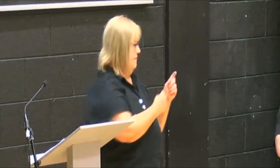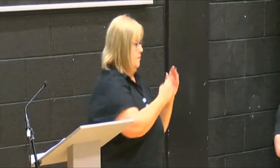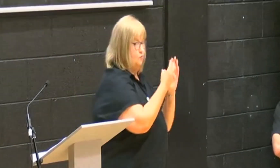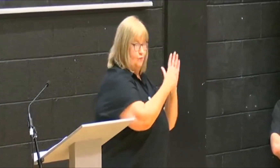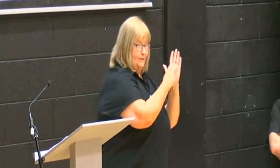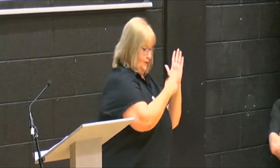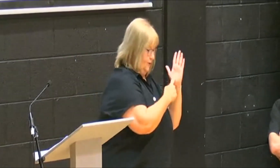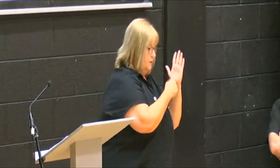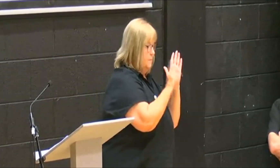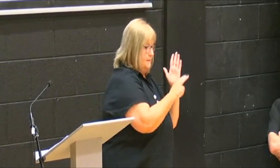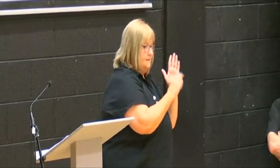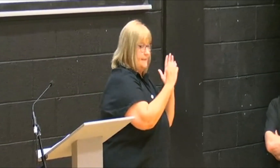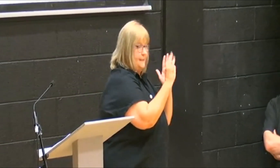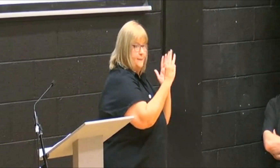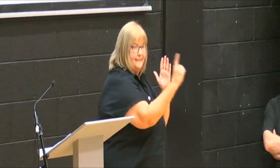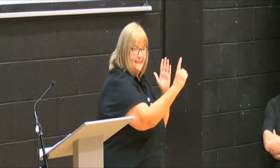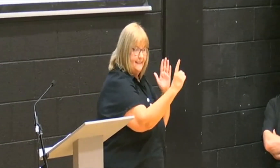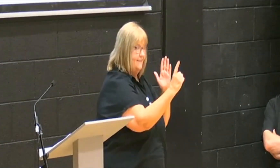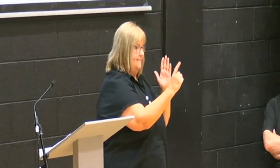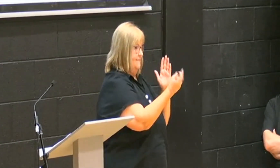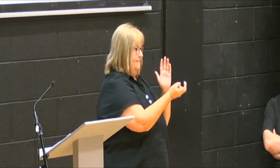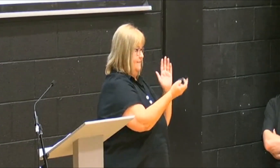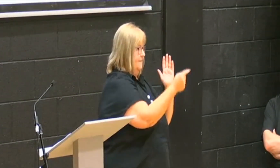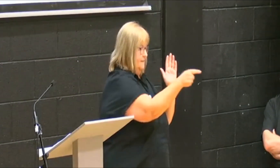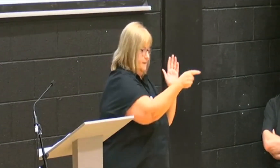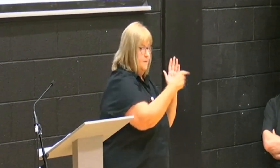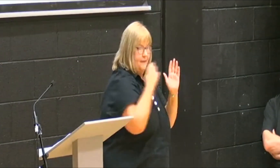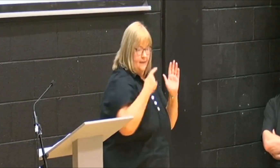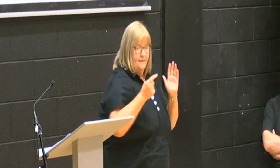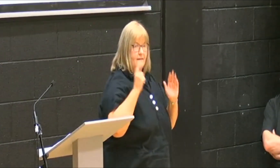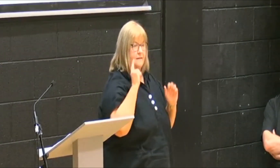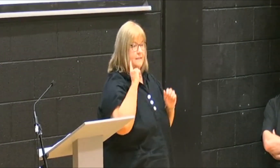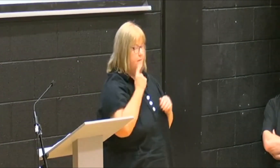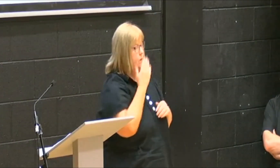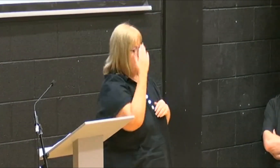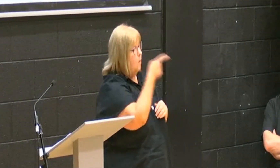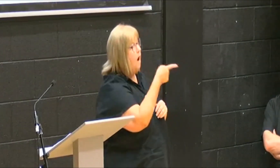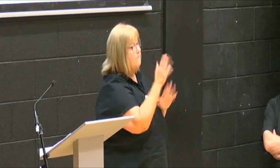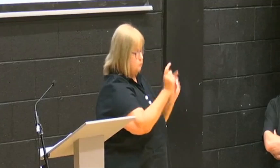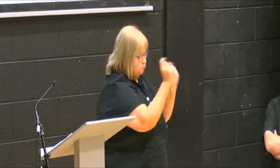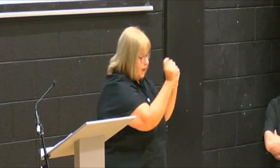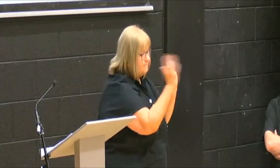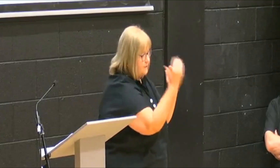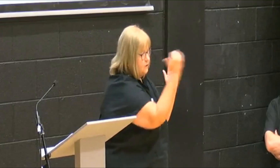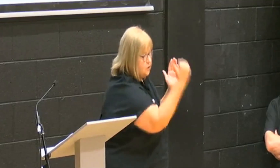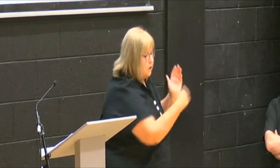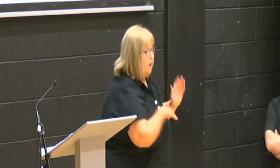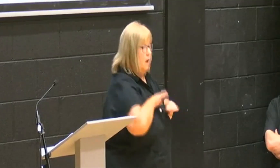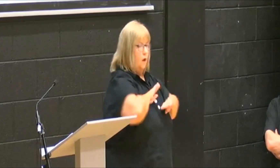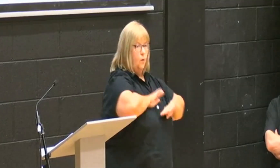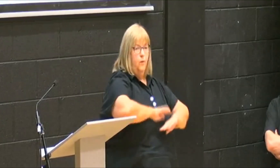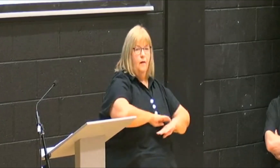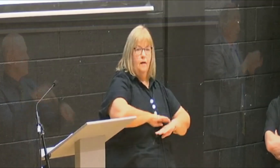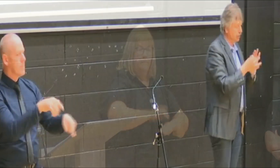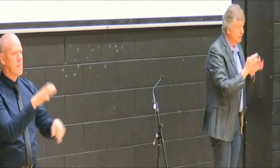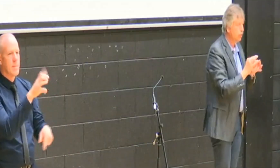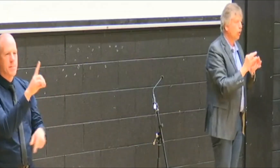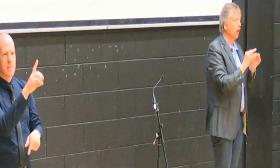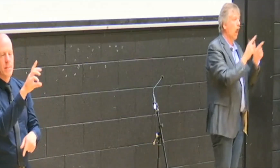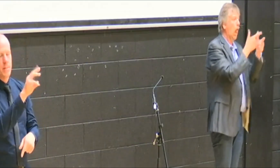...with this Register it's not just a question of being registered once and that's it, there has to be continual ...